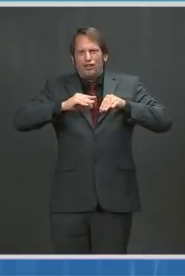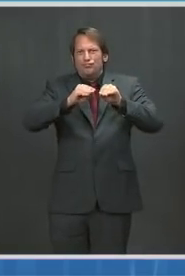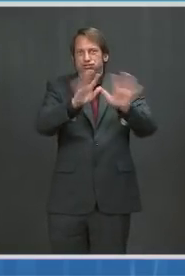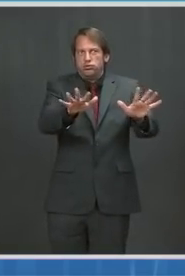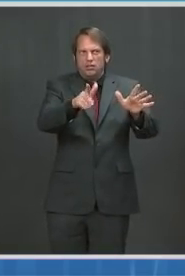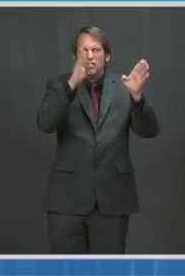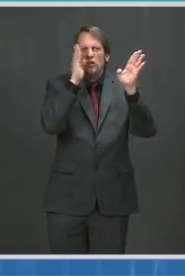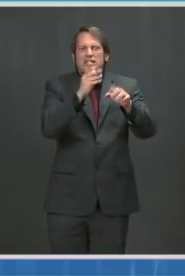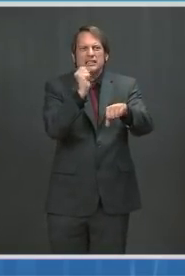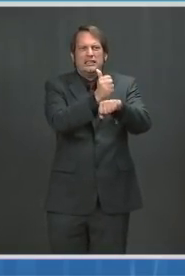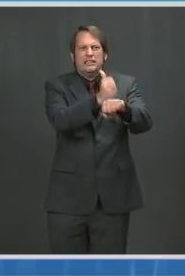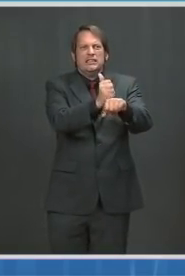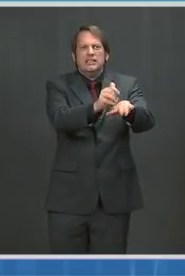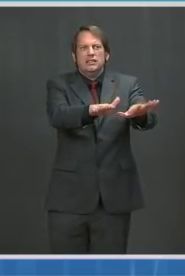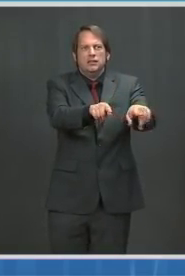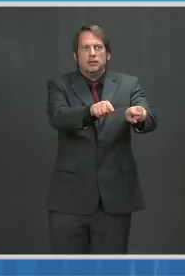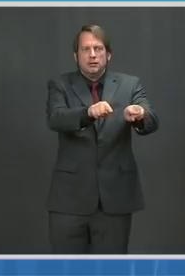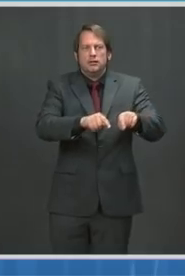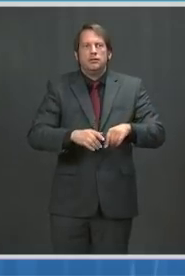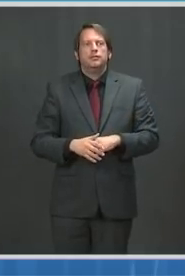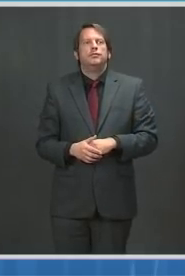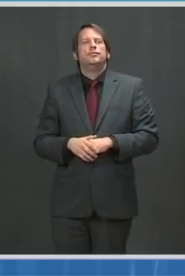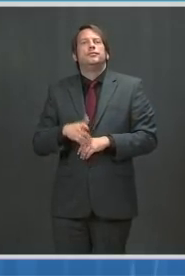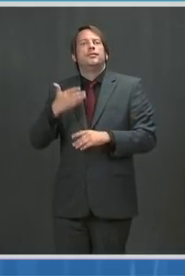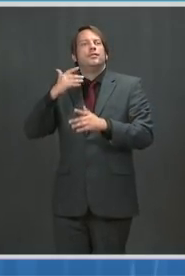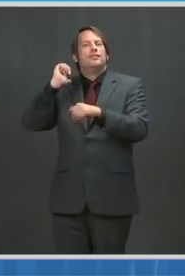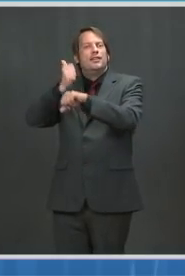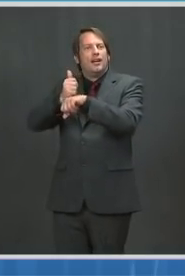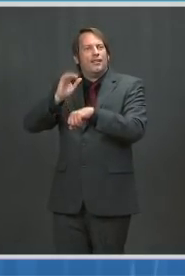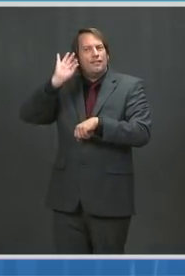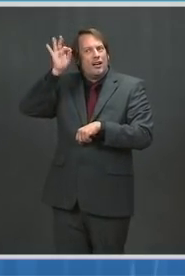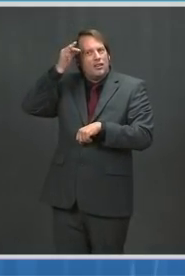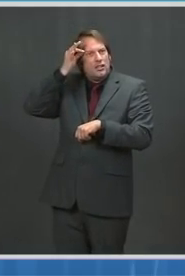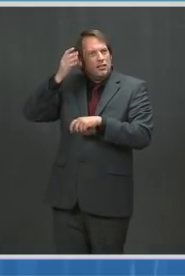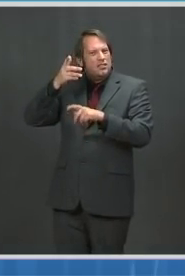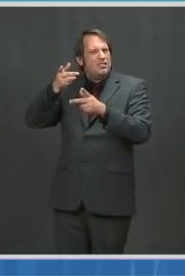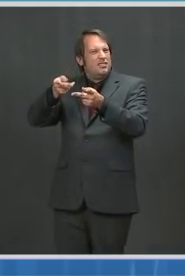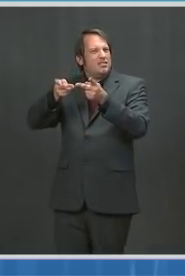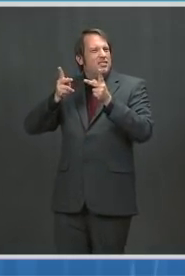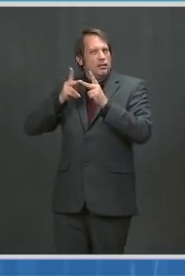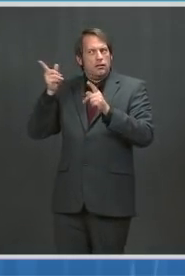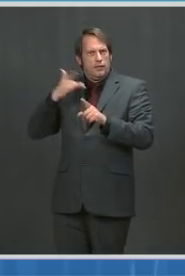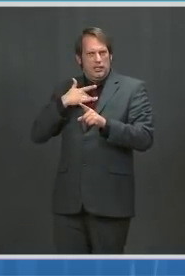in places where we think there's the greatest need to fill. So I wouldn't want to give the impression